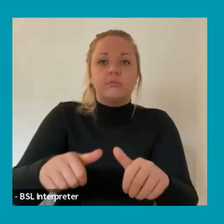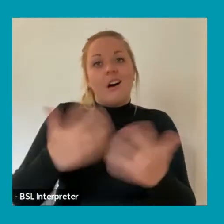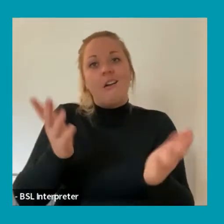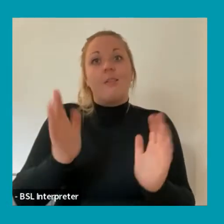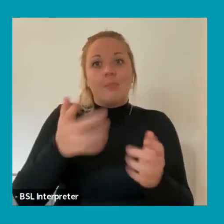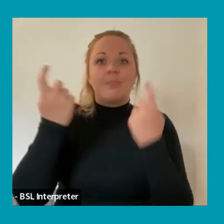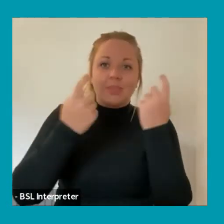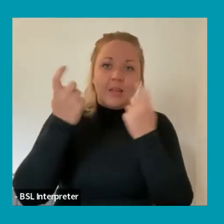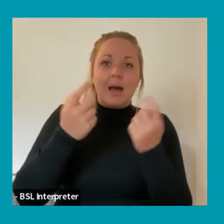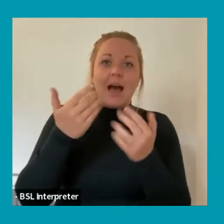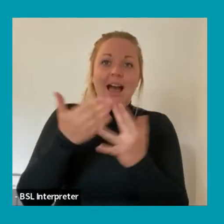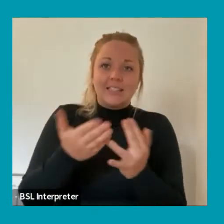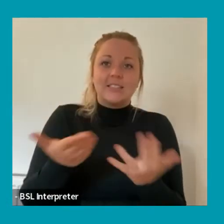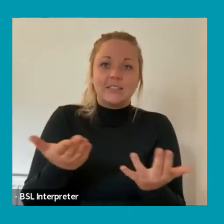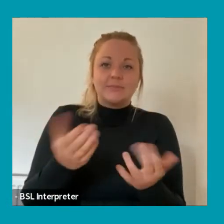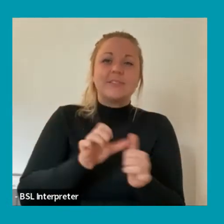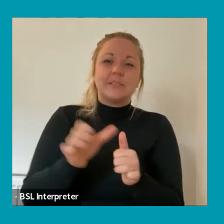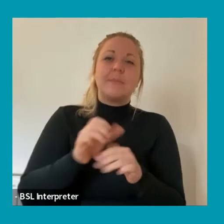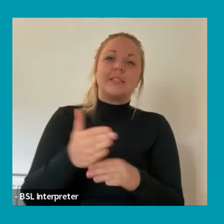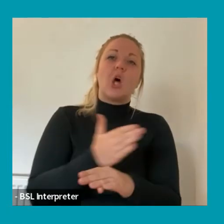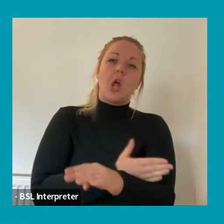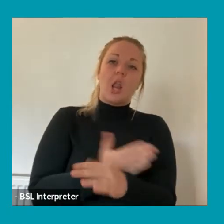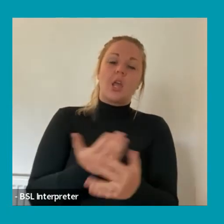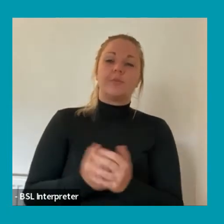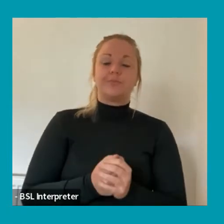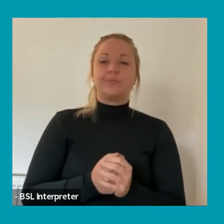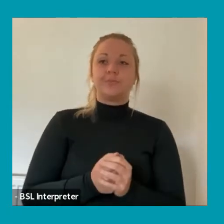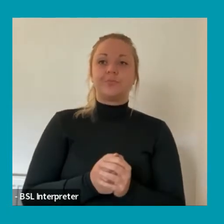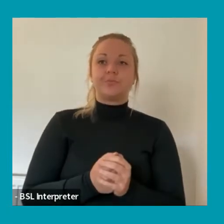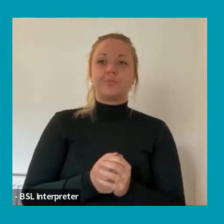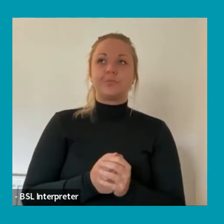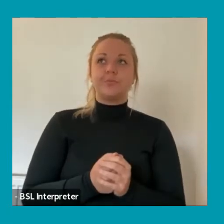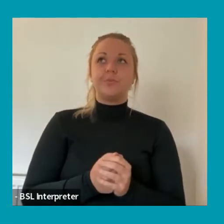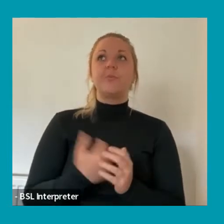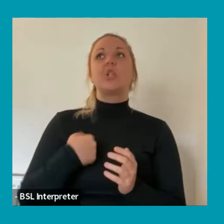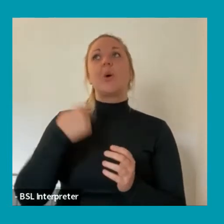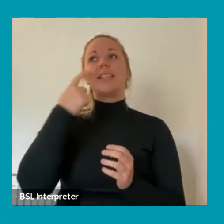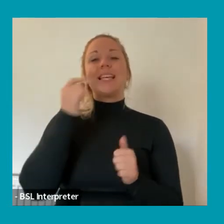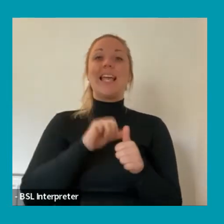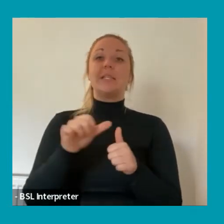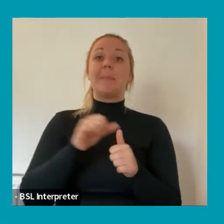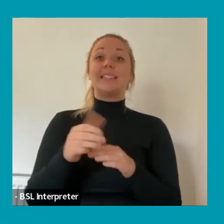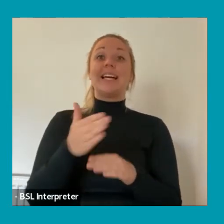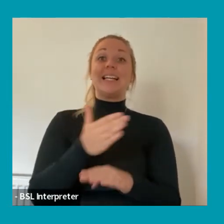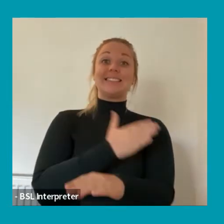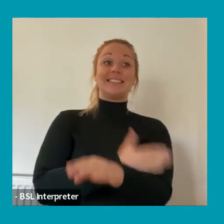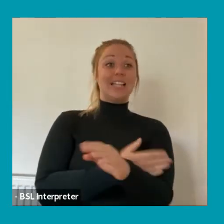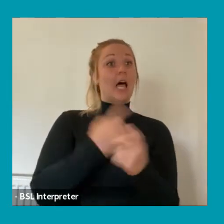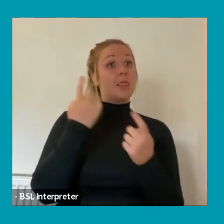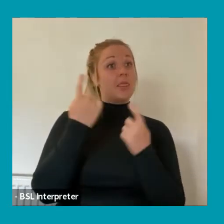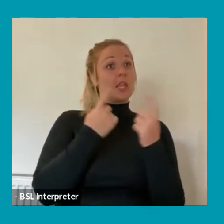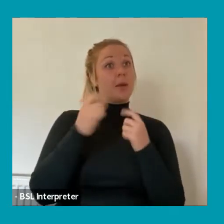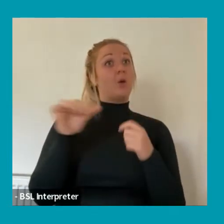Rather than trying to get it Morales right and then afterwards thinking oh. We shouldn't have done it that way. We should have done it this way.